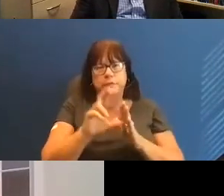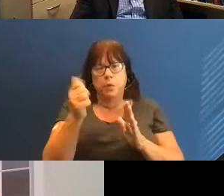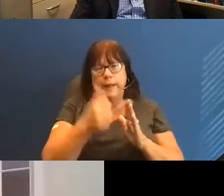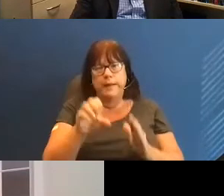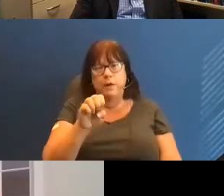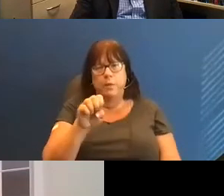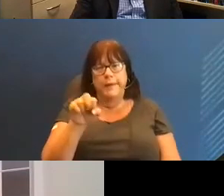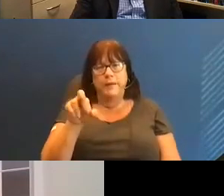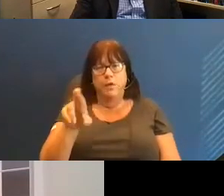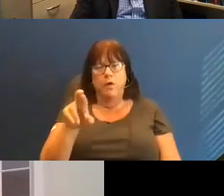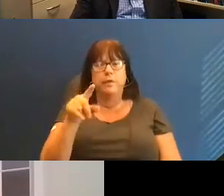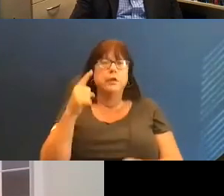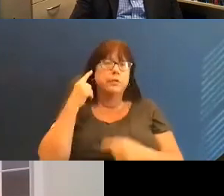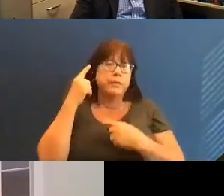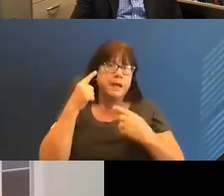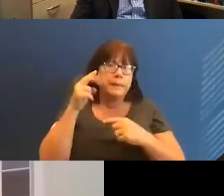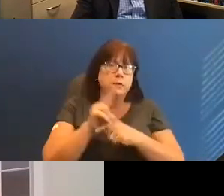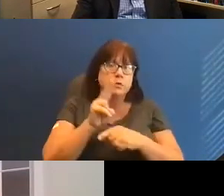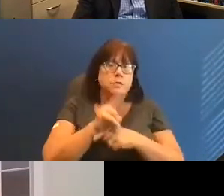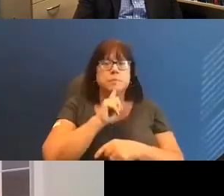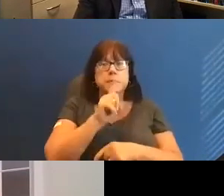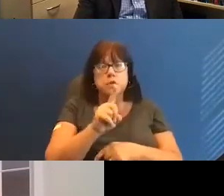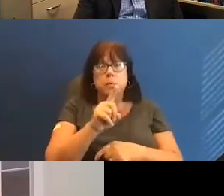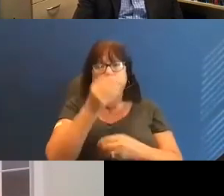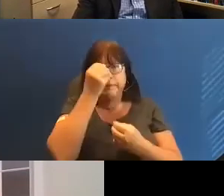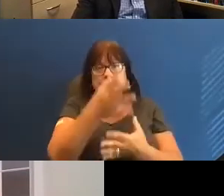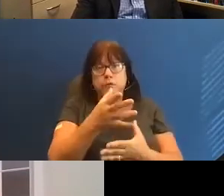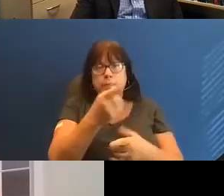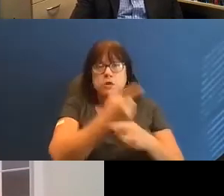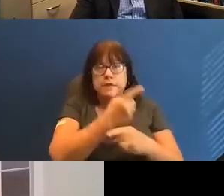make sure the info is accurate timely and relevant to your course learning outcomes